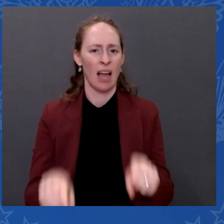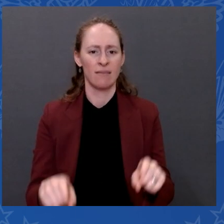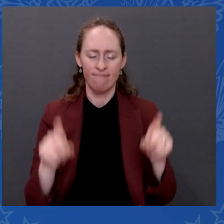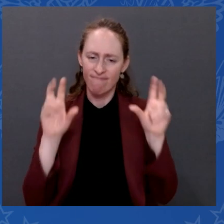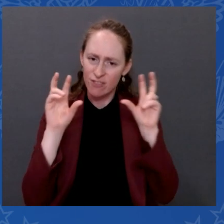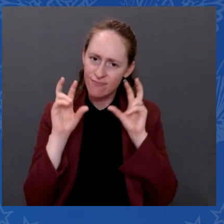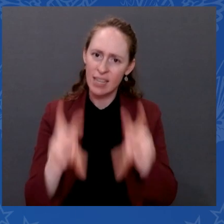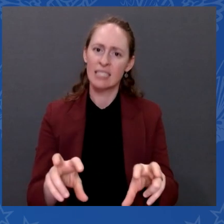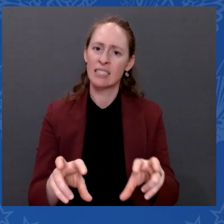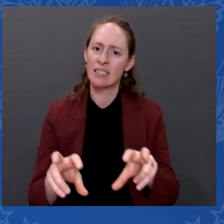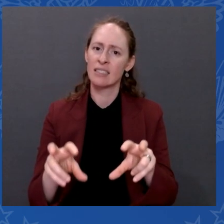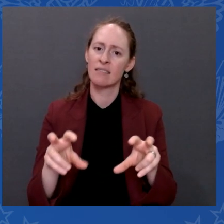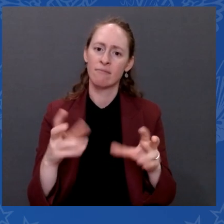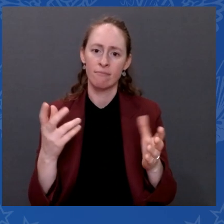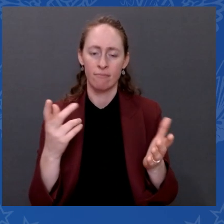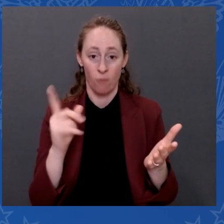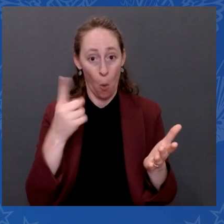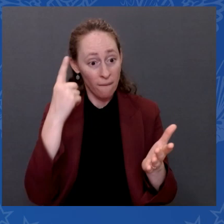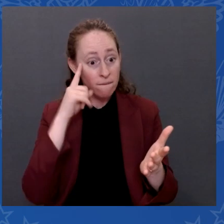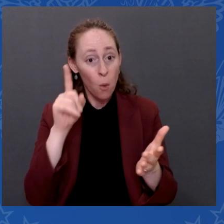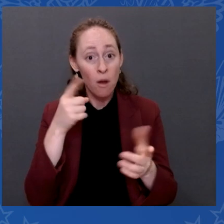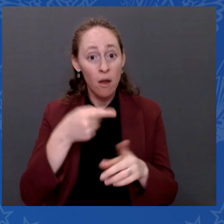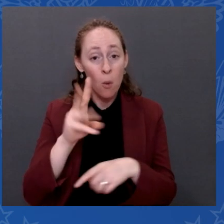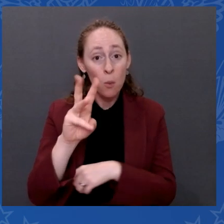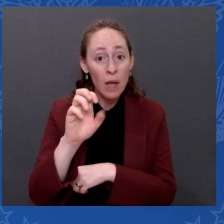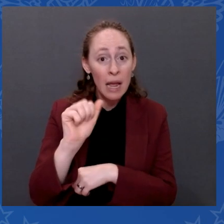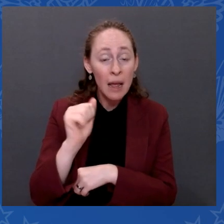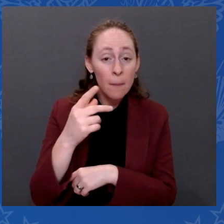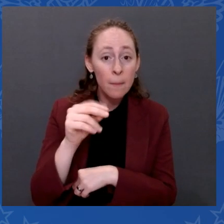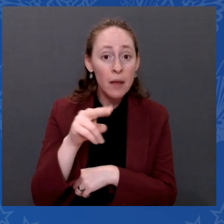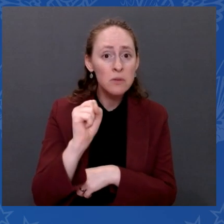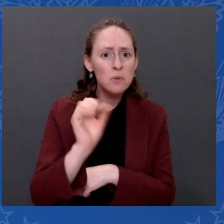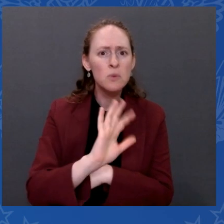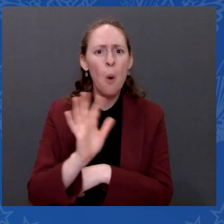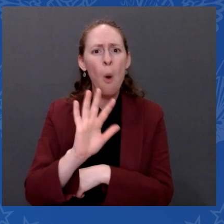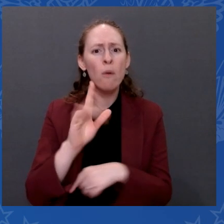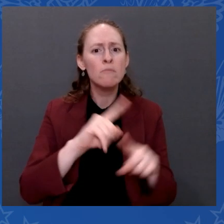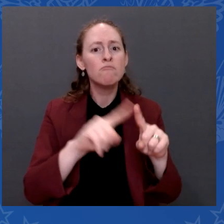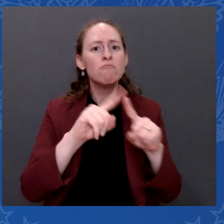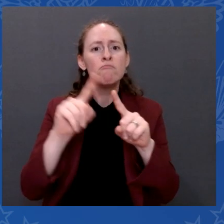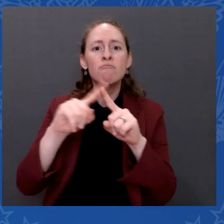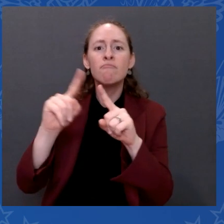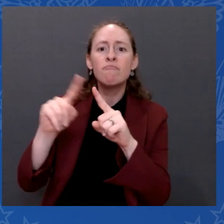but also for the weapons systems of the future that are going to even be more reliant on advanced chips.